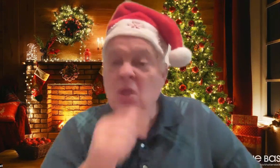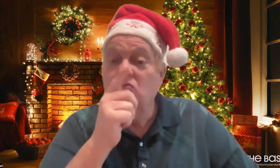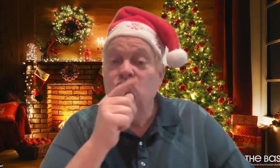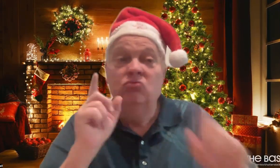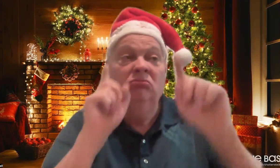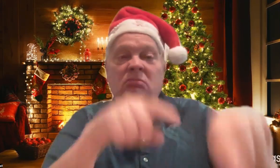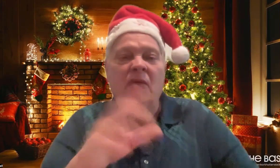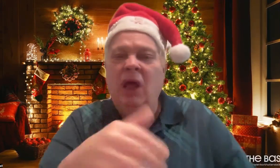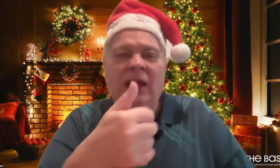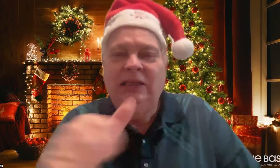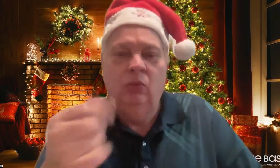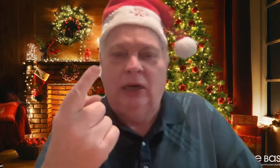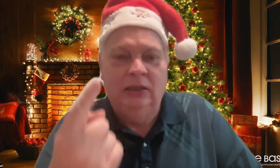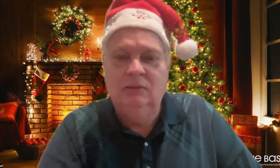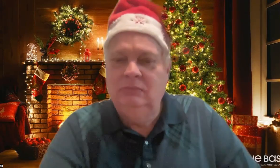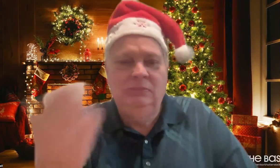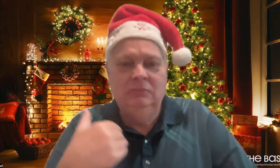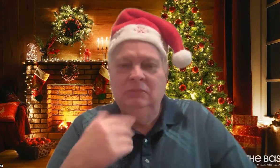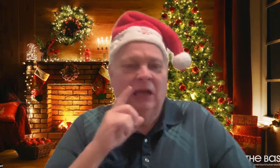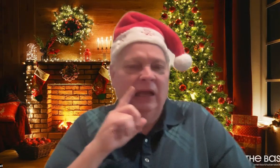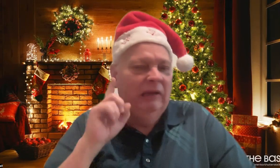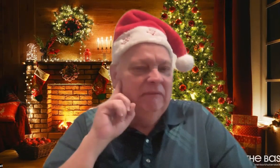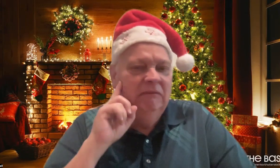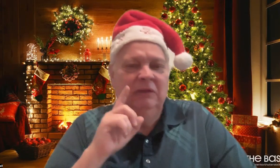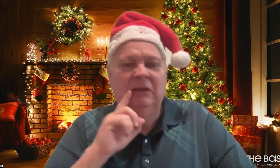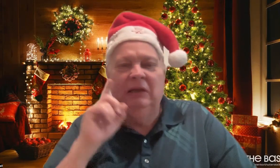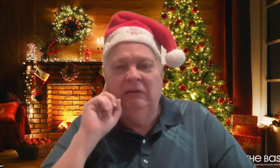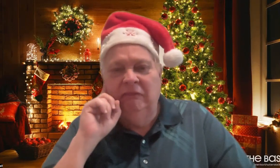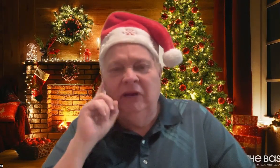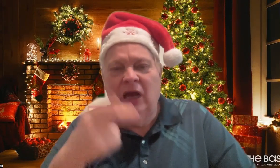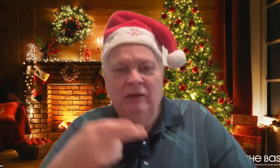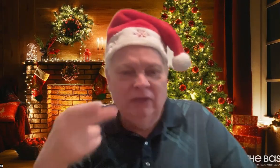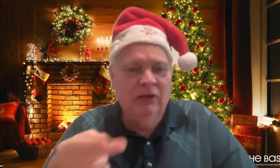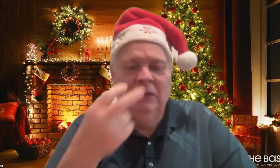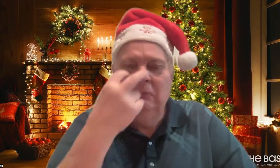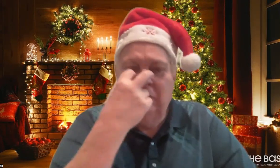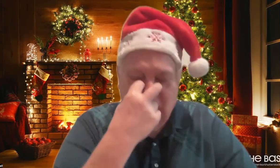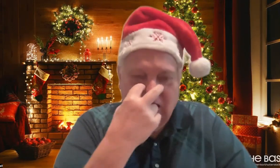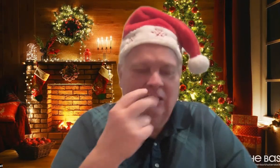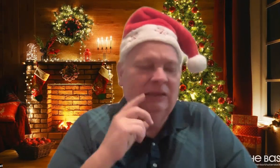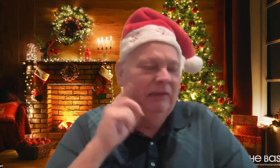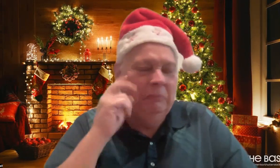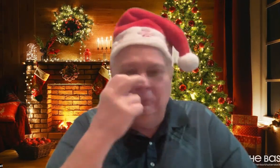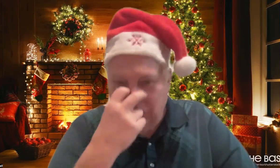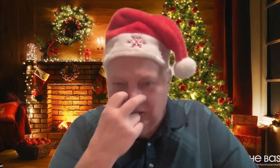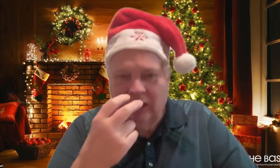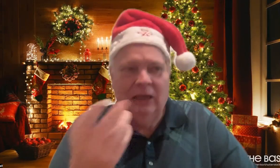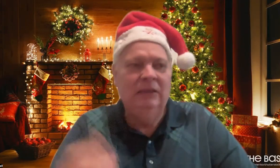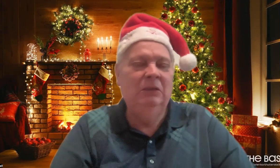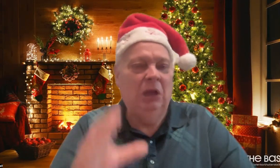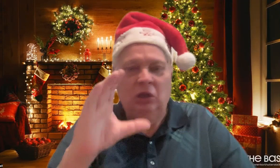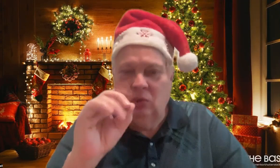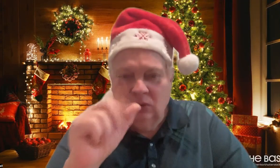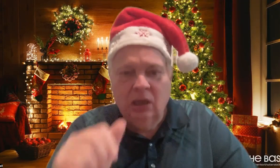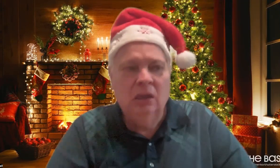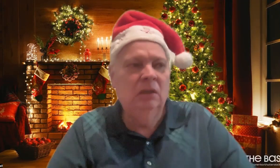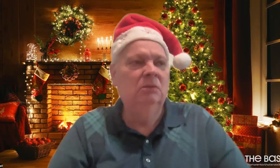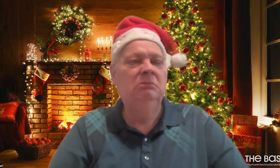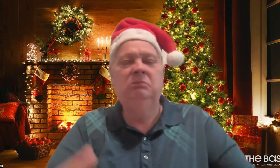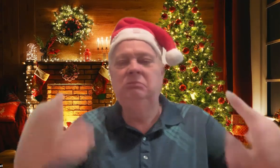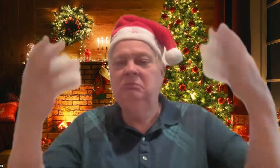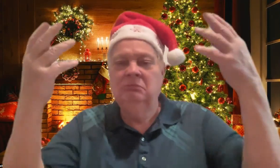Anyone can come - Deaf, Hard of Hearing, DeafBlind, CODAs,